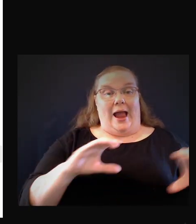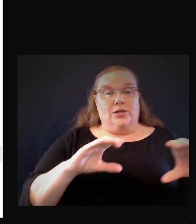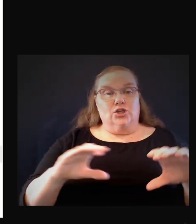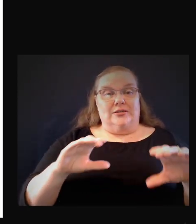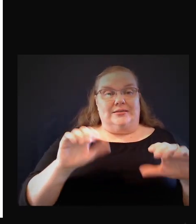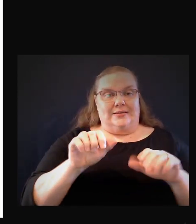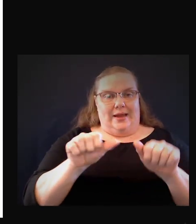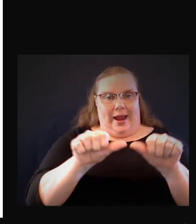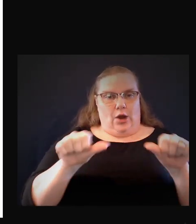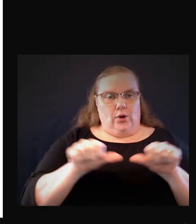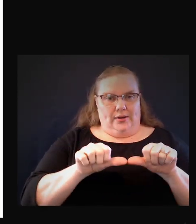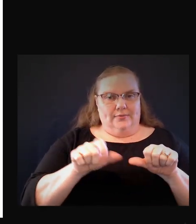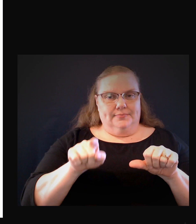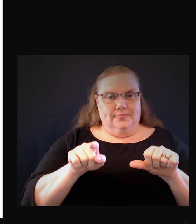Here, just click on Add action.